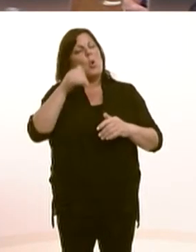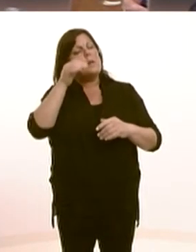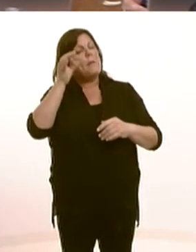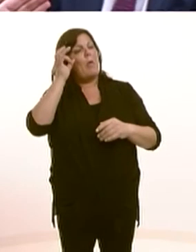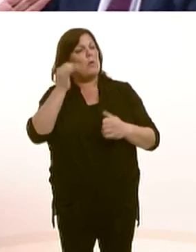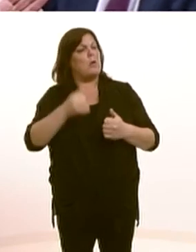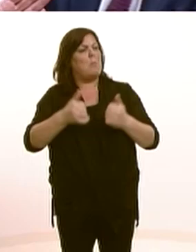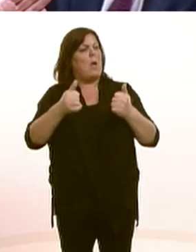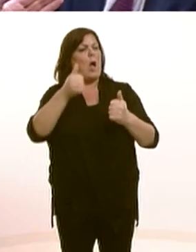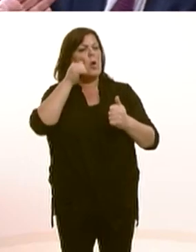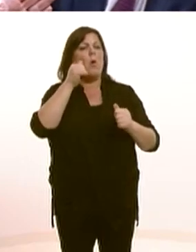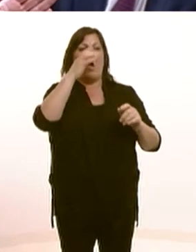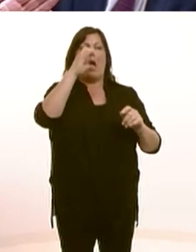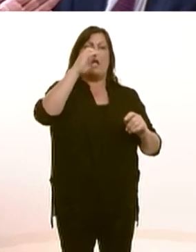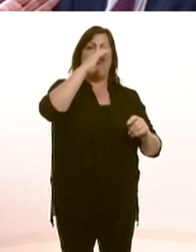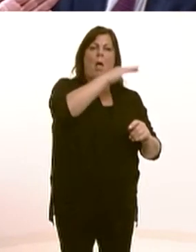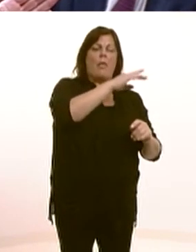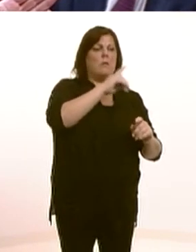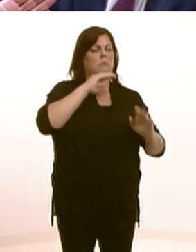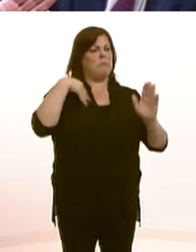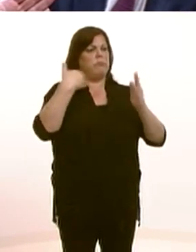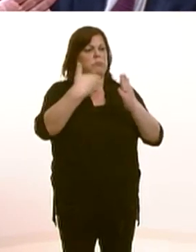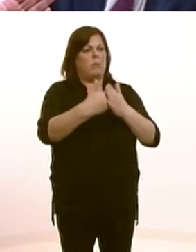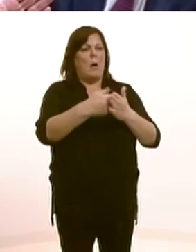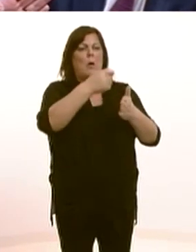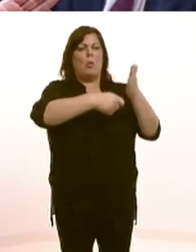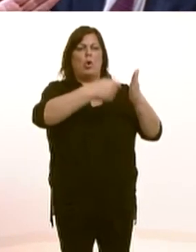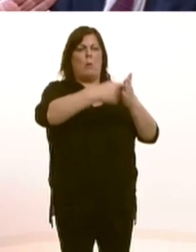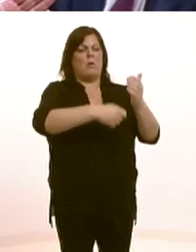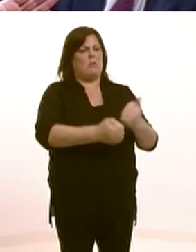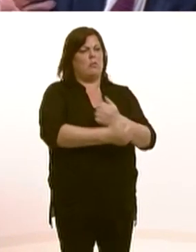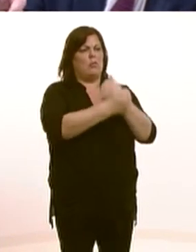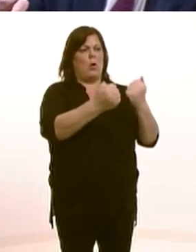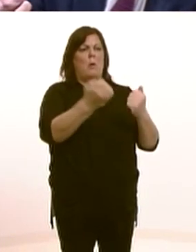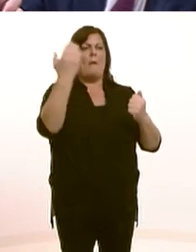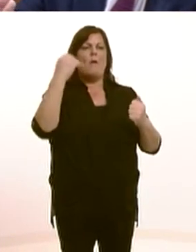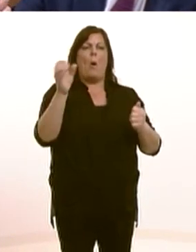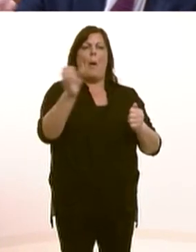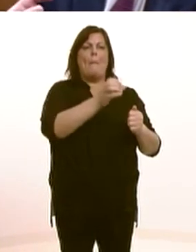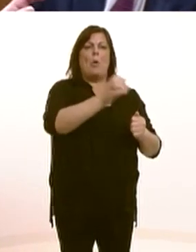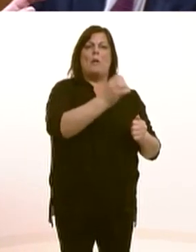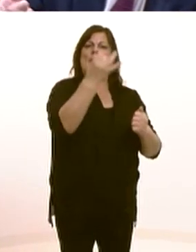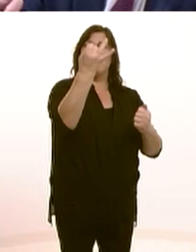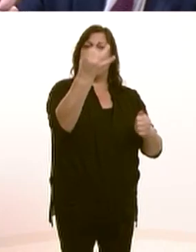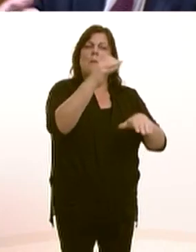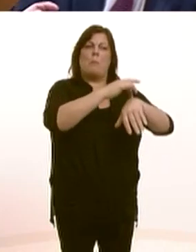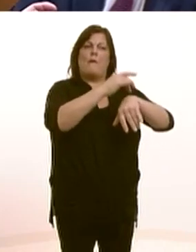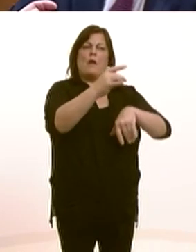for example, historically, has been very strong when it comes to procurement, at one point employing seven professionals just in the one county.